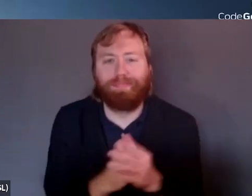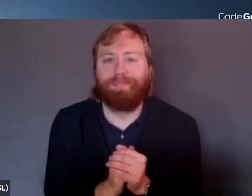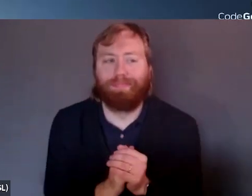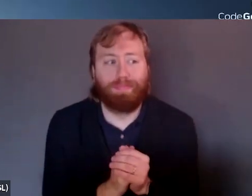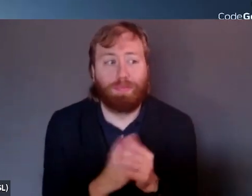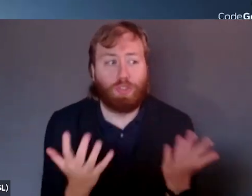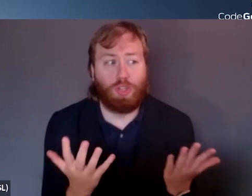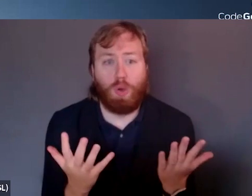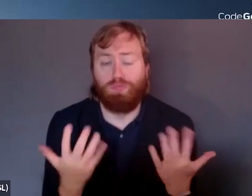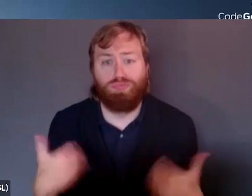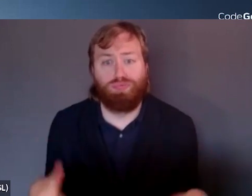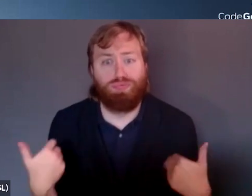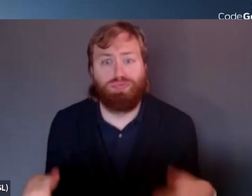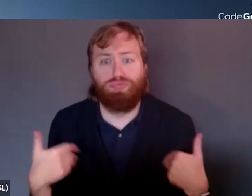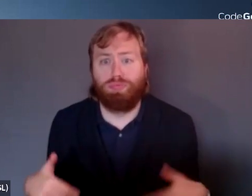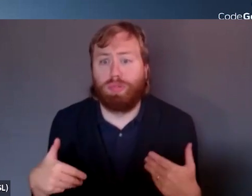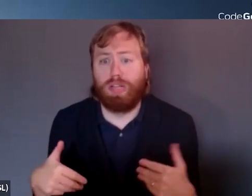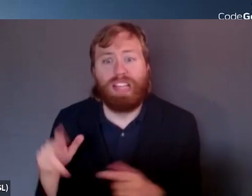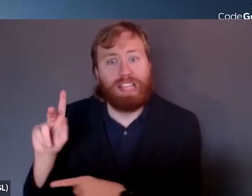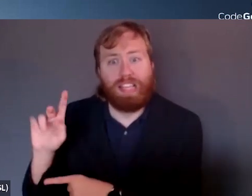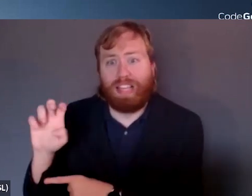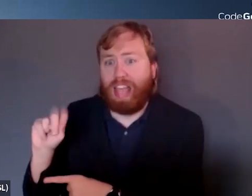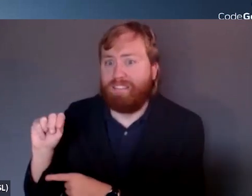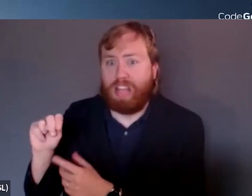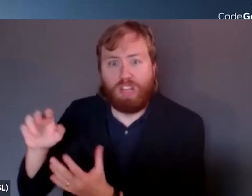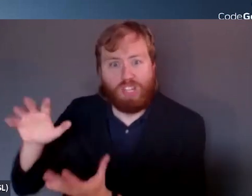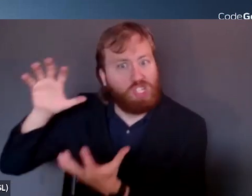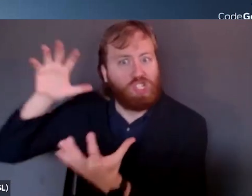That was a lot of information from Kevin, and it reminds me to also share